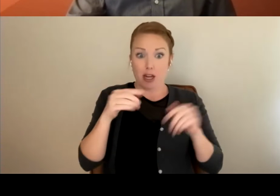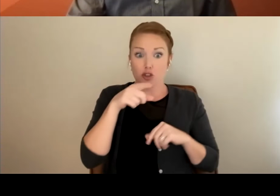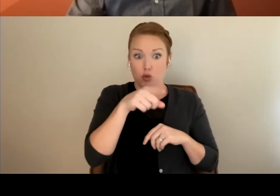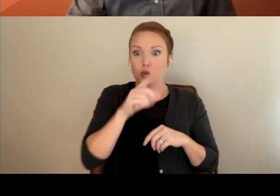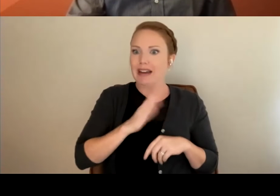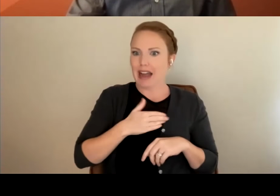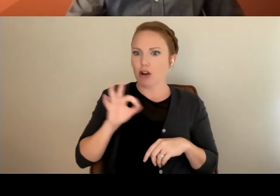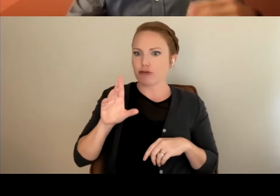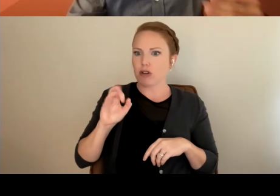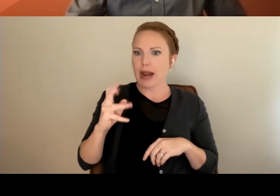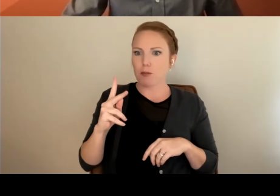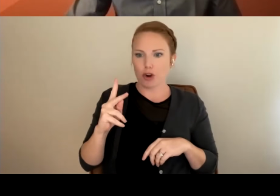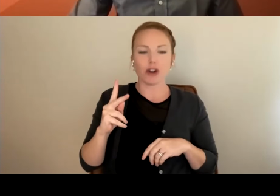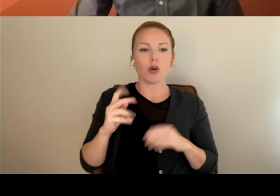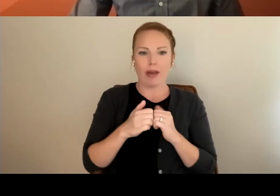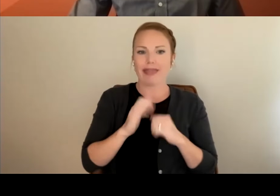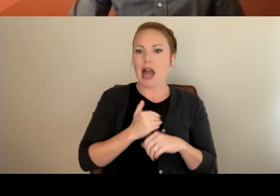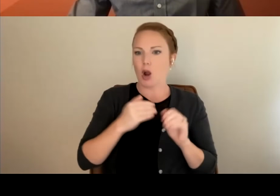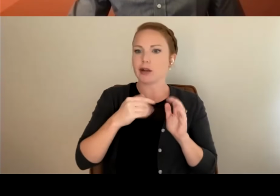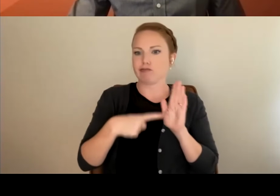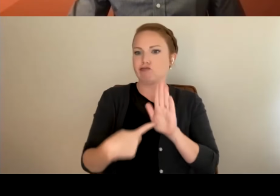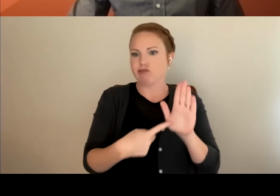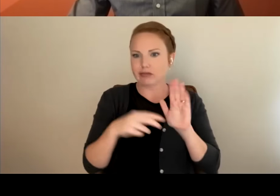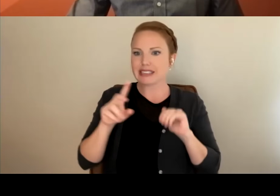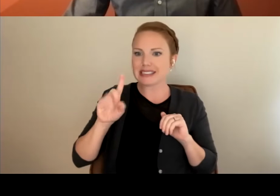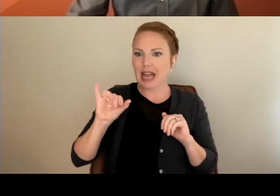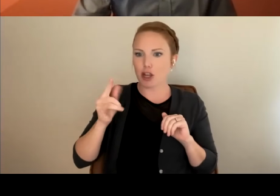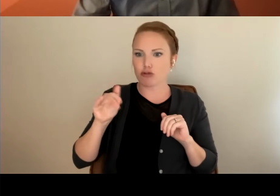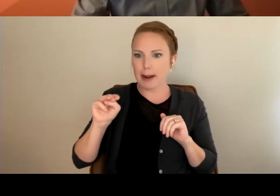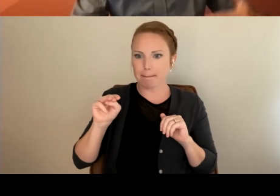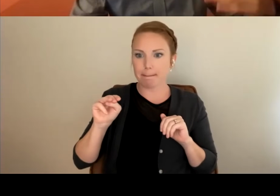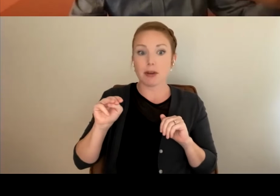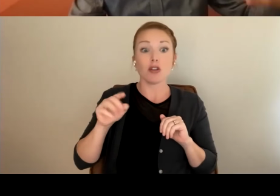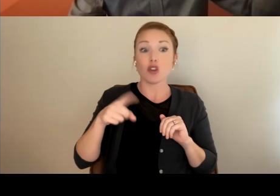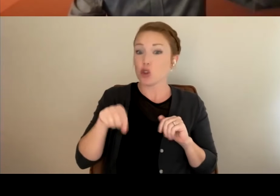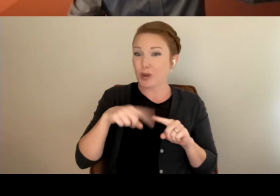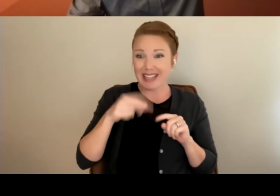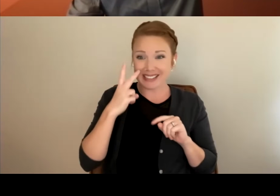diagrams. Now for those who cannot see the slides I'm going to be going through a